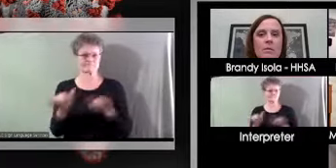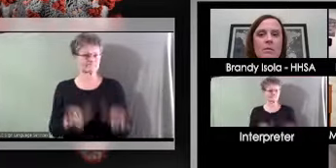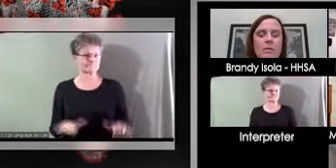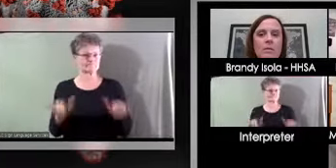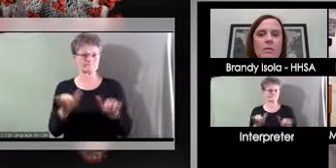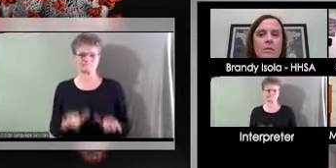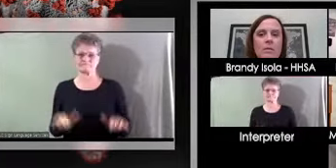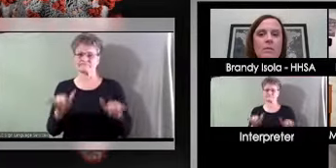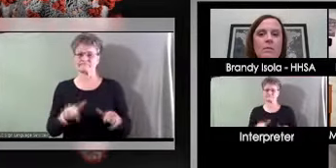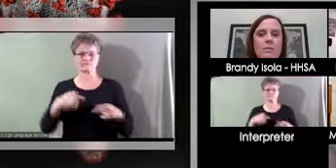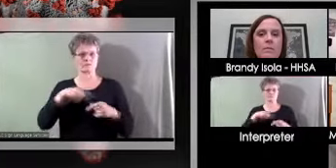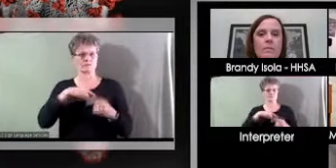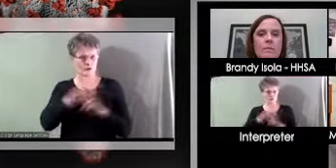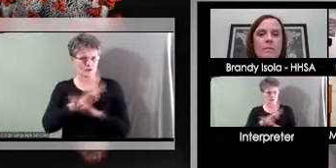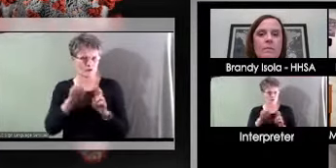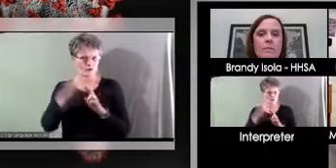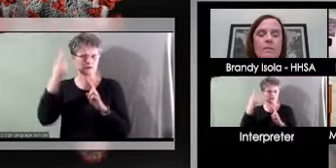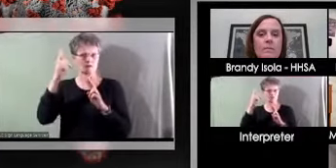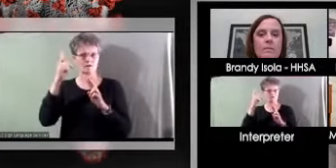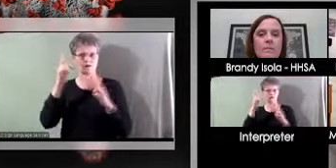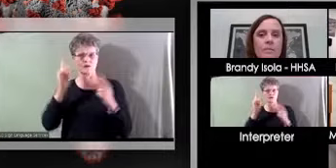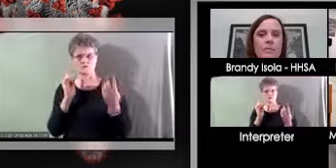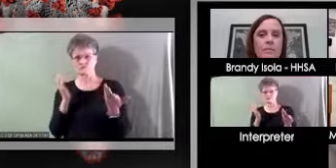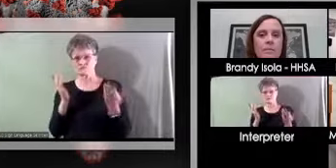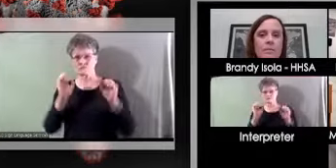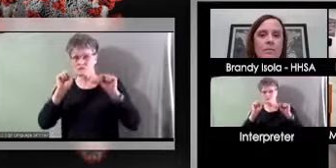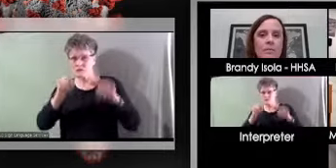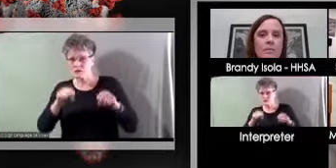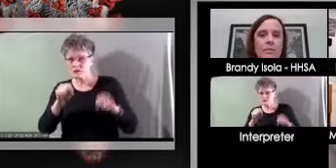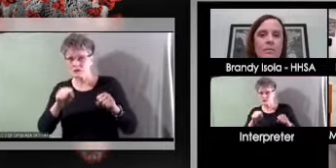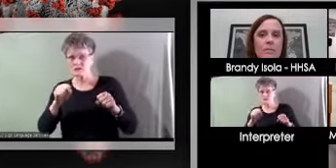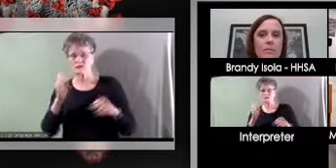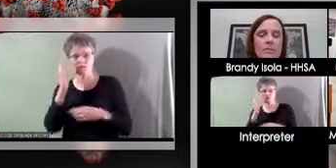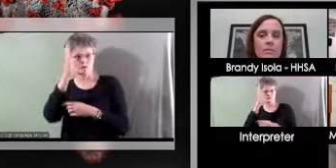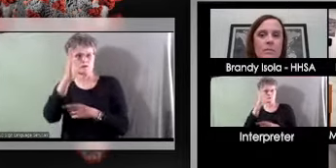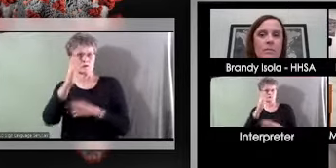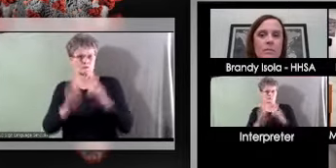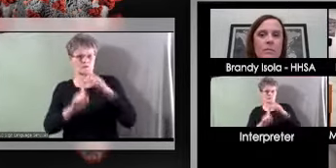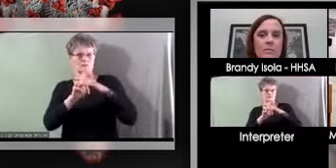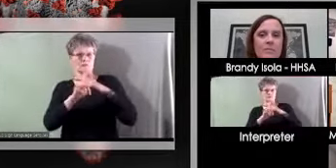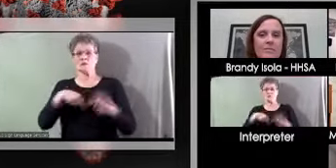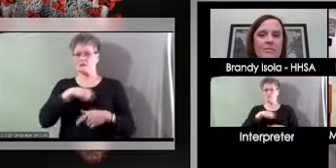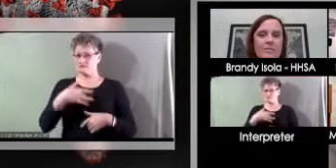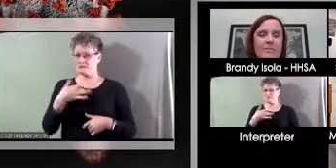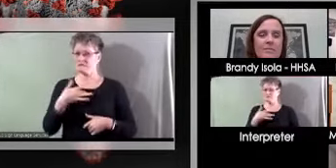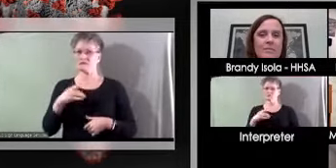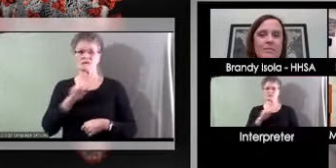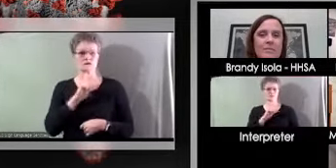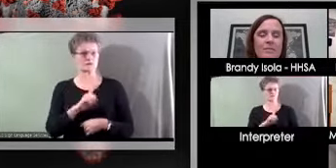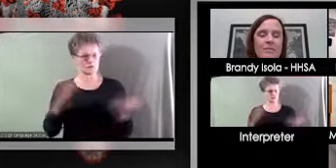could come. We feel we feel like we're pretty prepared as prepared, as we can be, and we're just